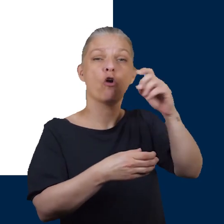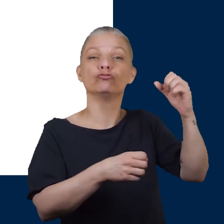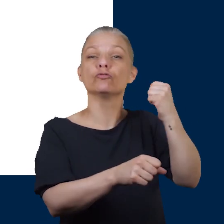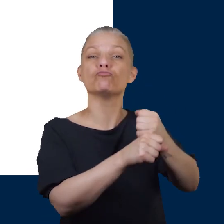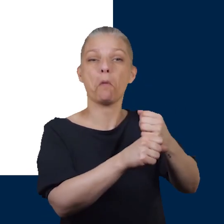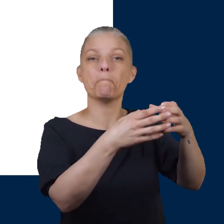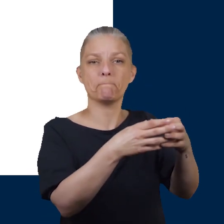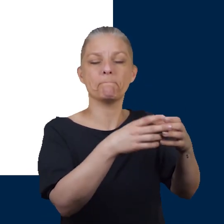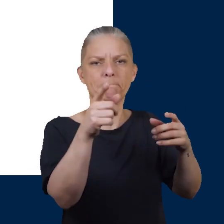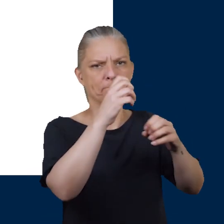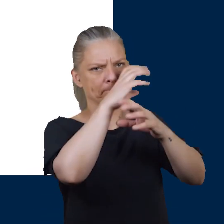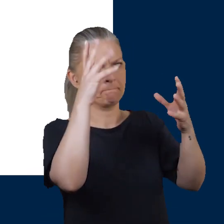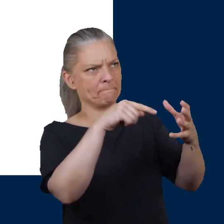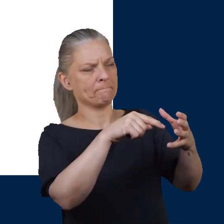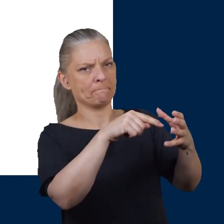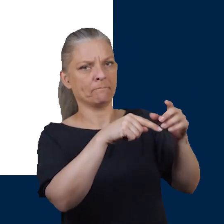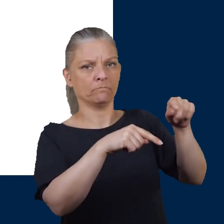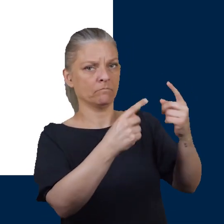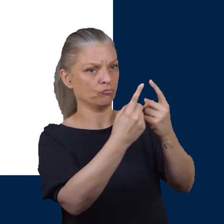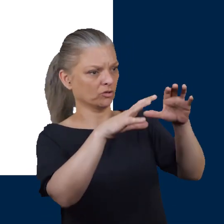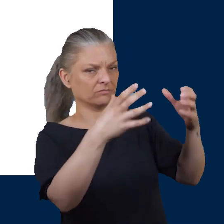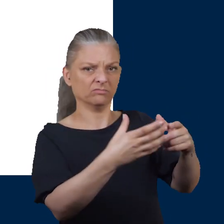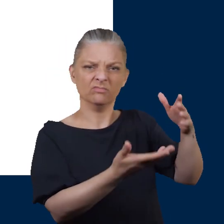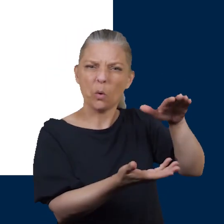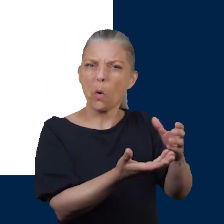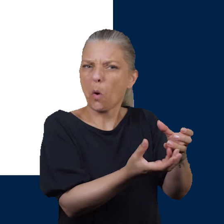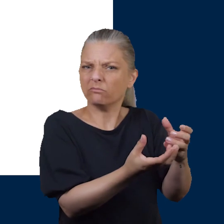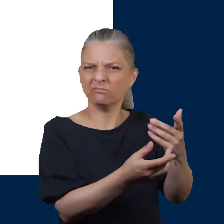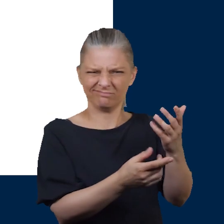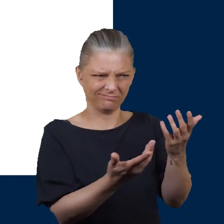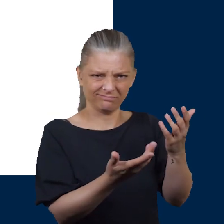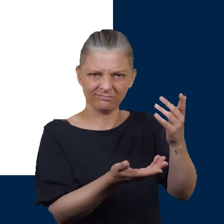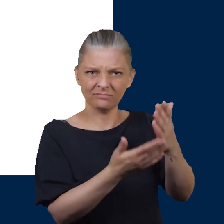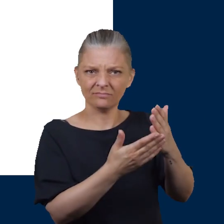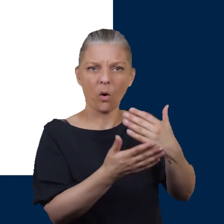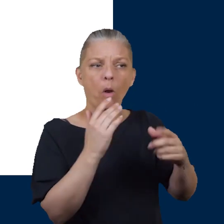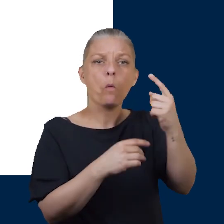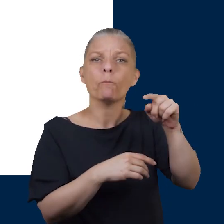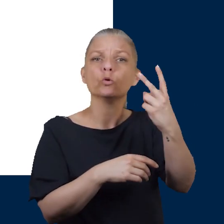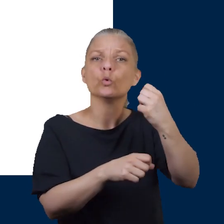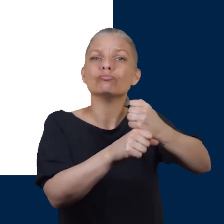As an example if we look at the sugar content per 100 grams we can see that this product is